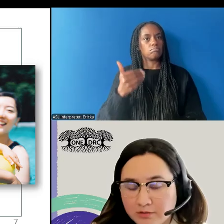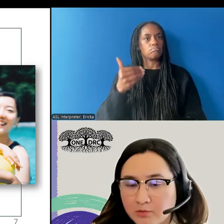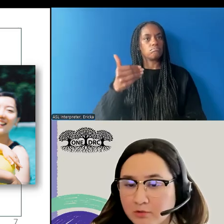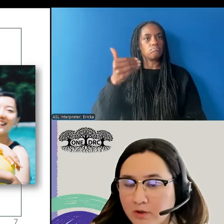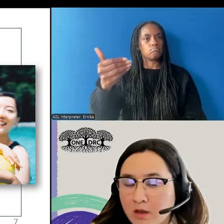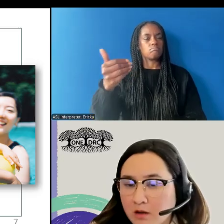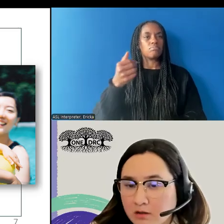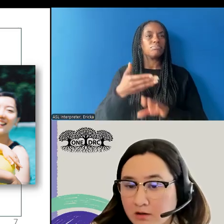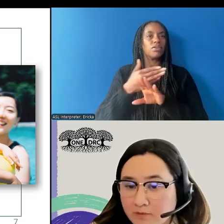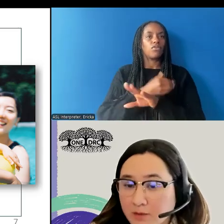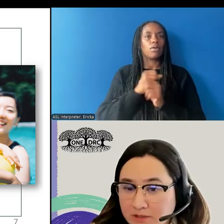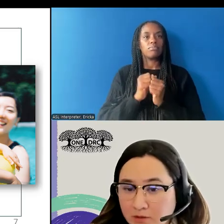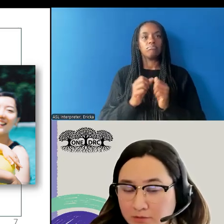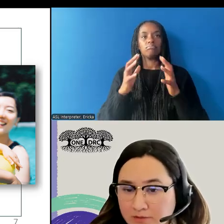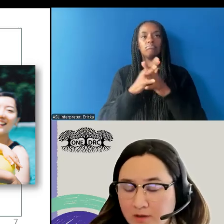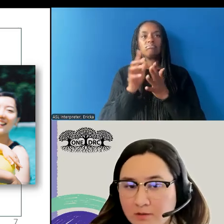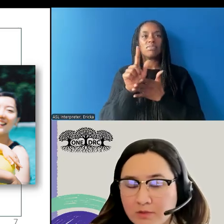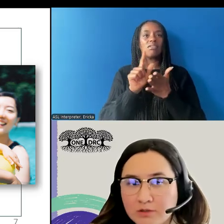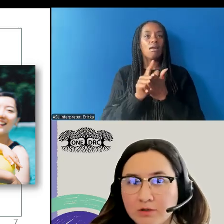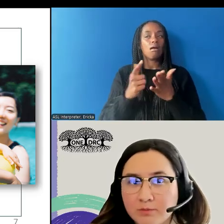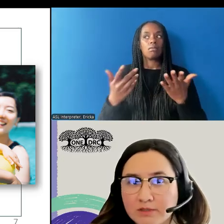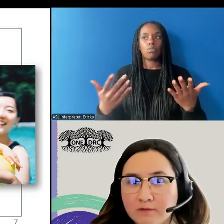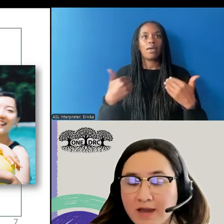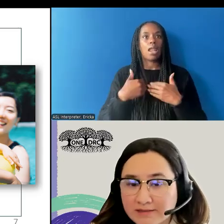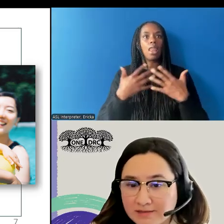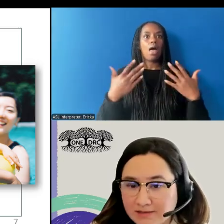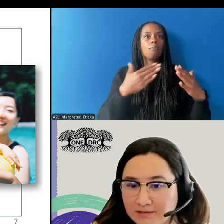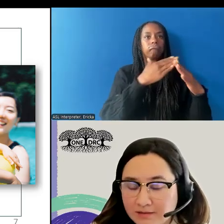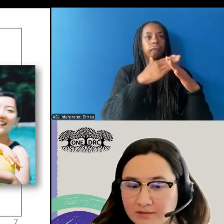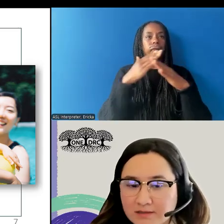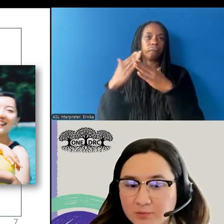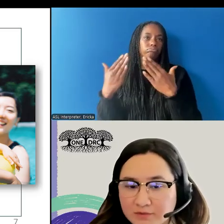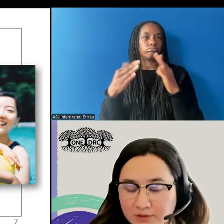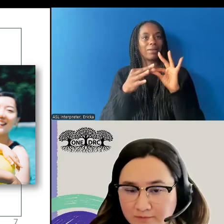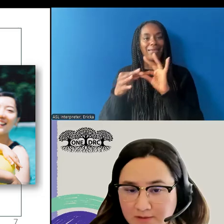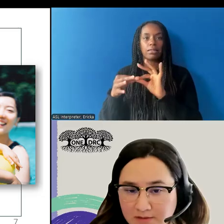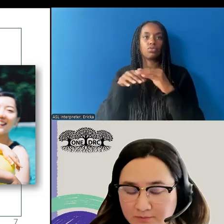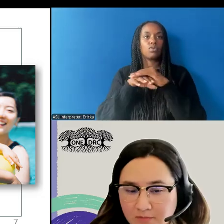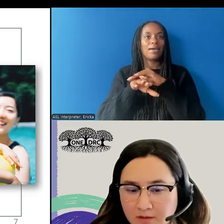There were a lot of obstacles, in terms of accessing this type of service,